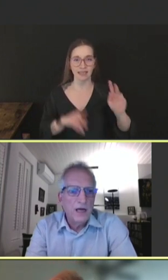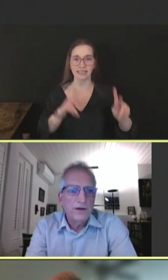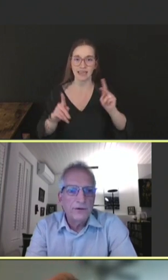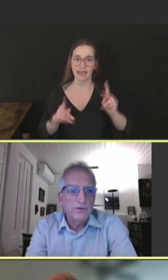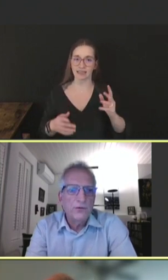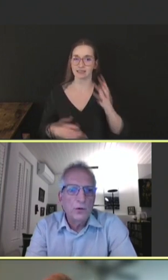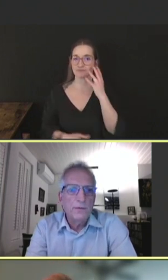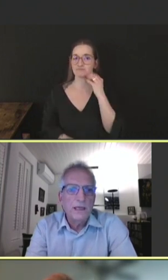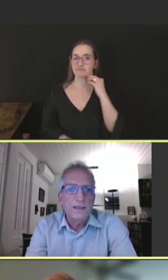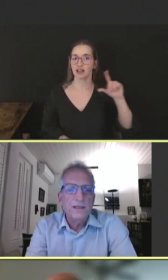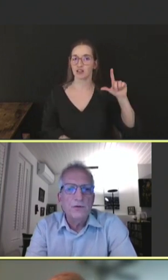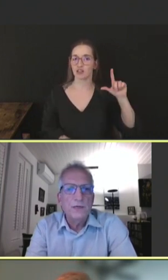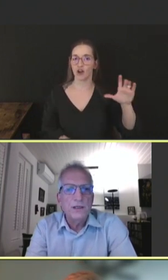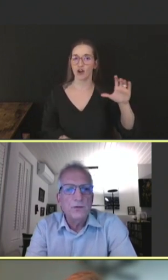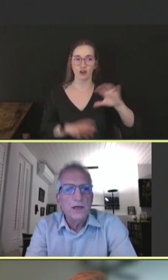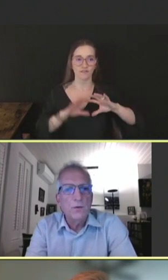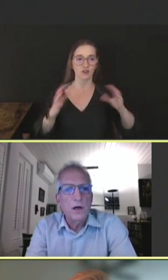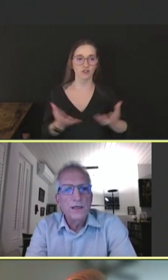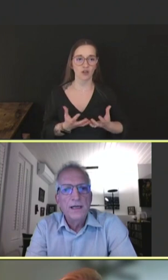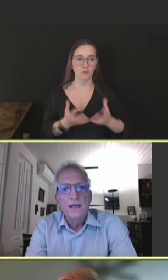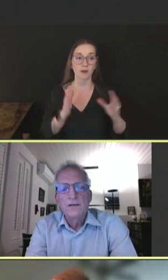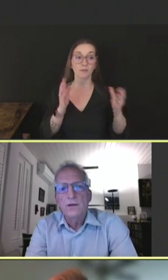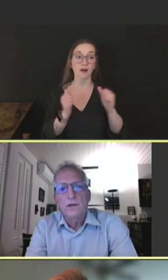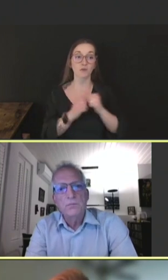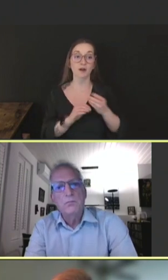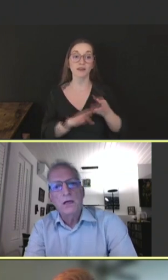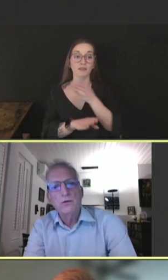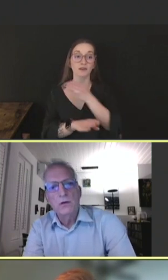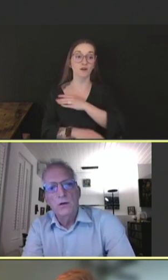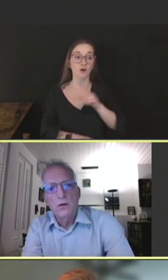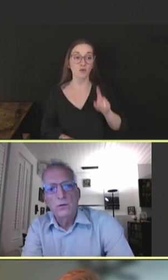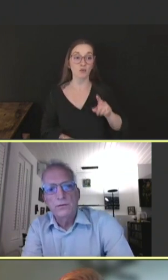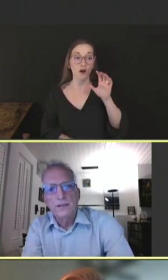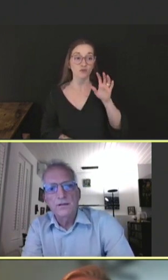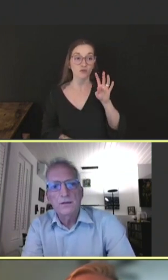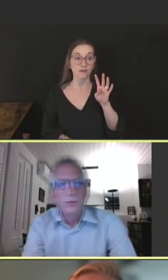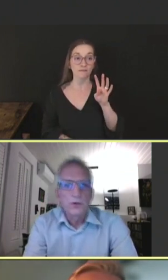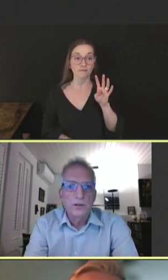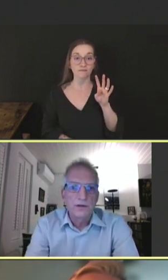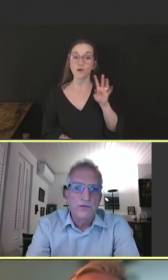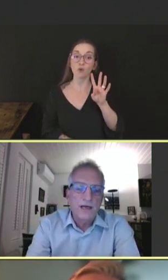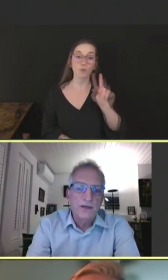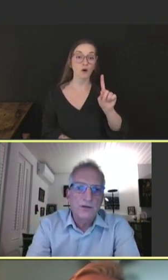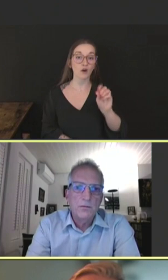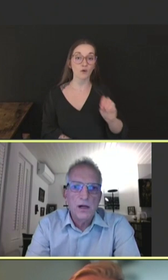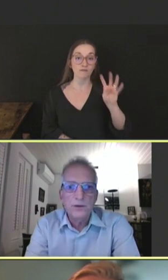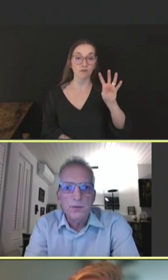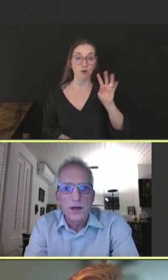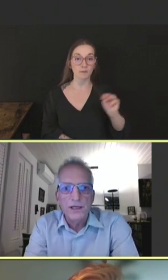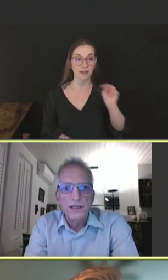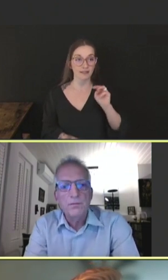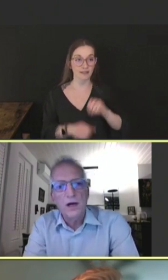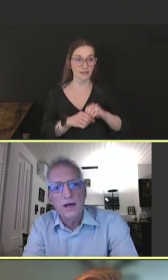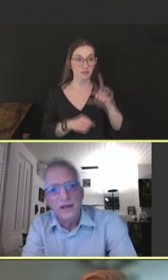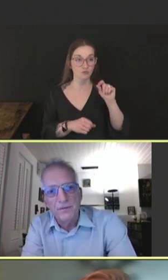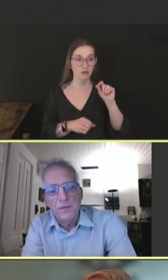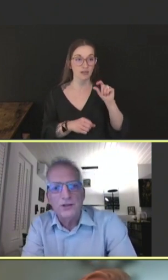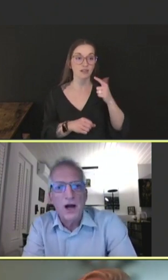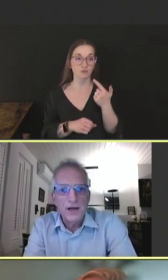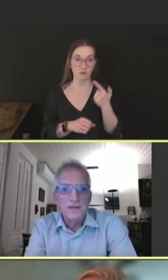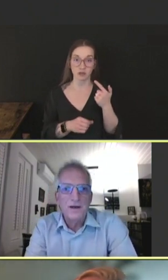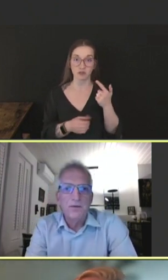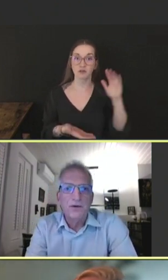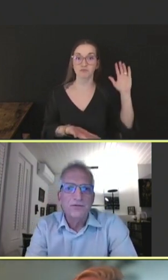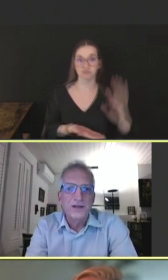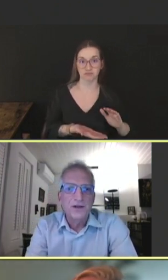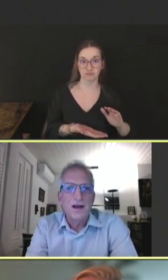to the 104 million in 2021, so much lower risk per infection, multiplied by a much higher number of